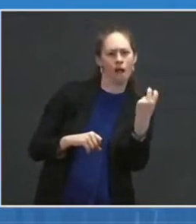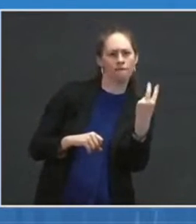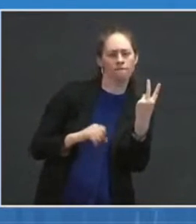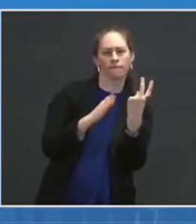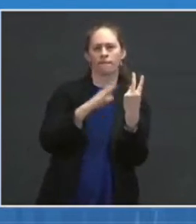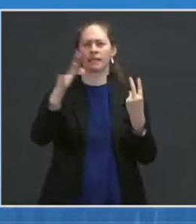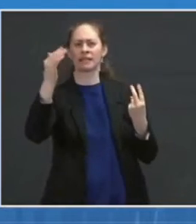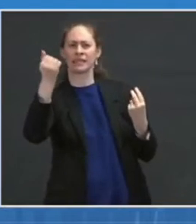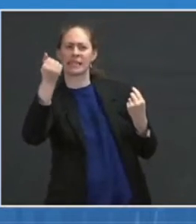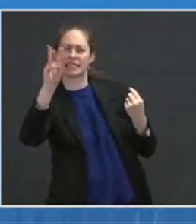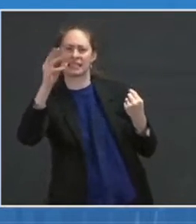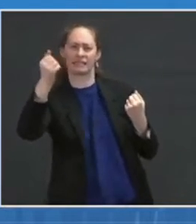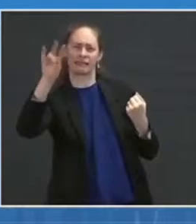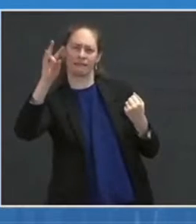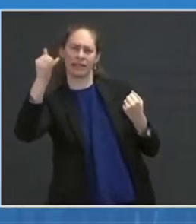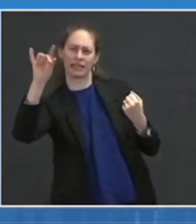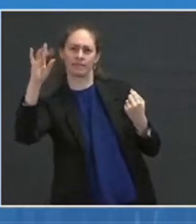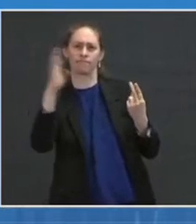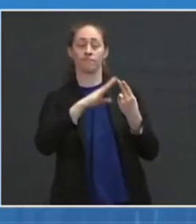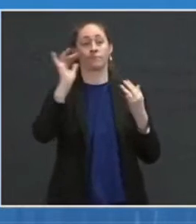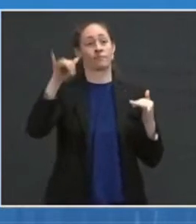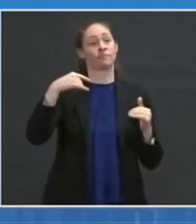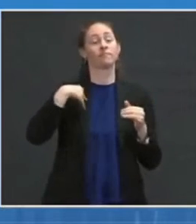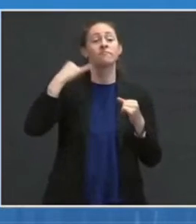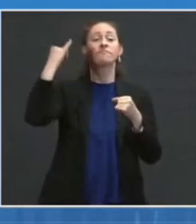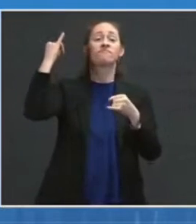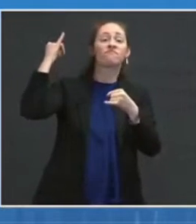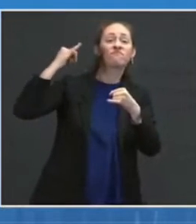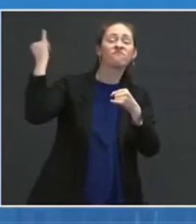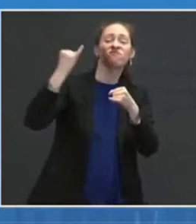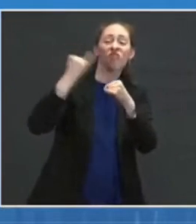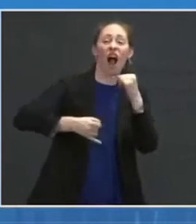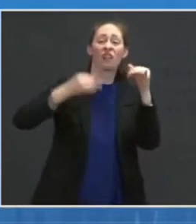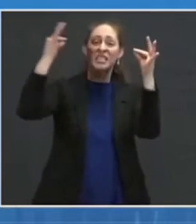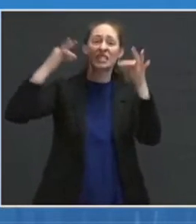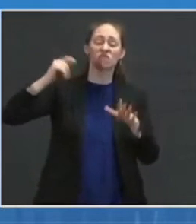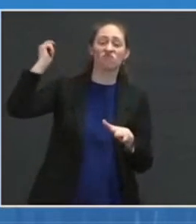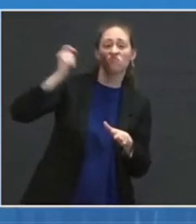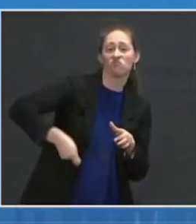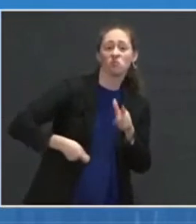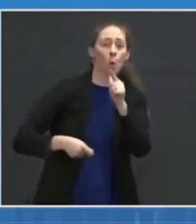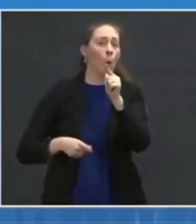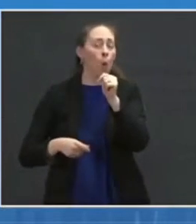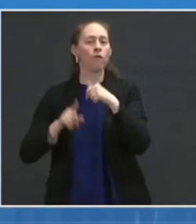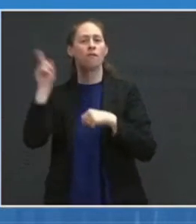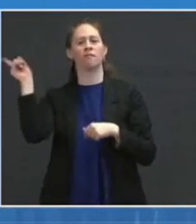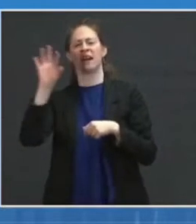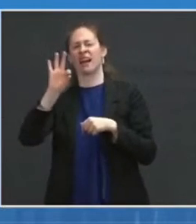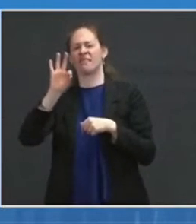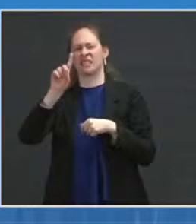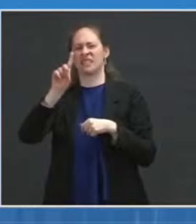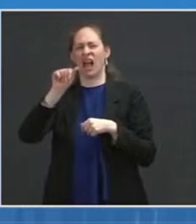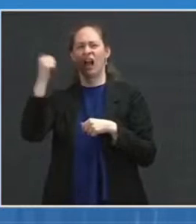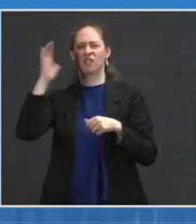12 TO 17, 18 YEARS OLD. AGAIN THE FINAL DECISION WE